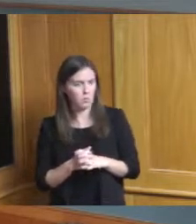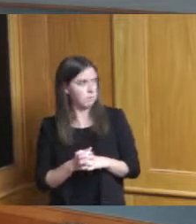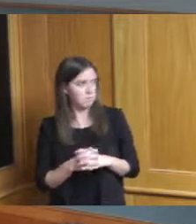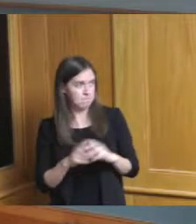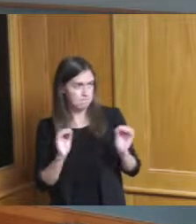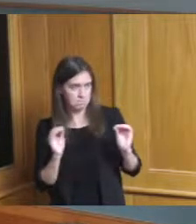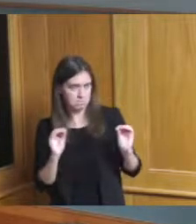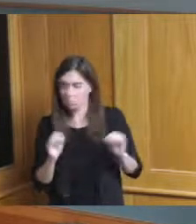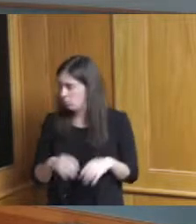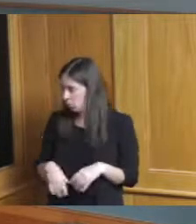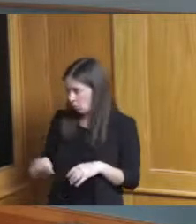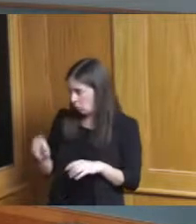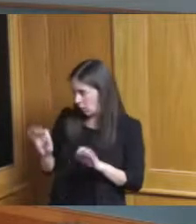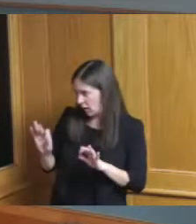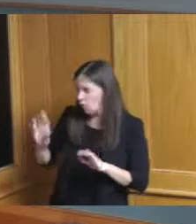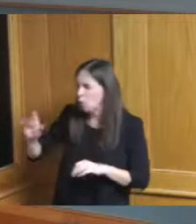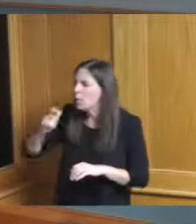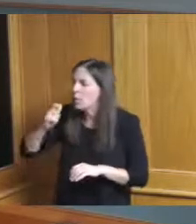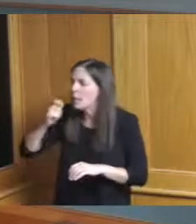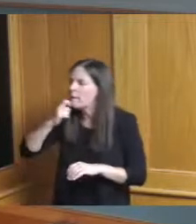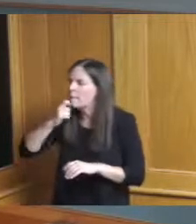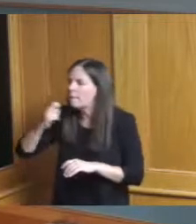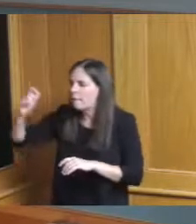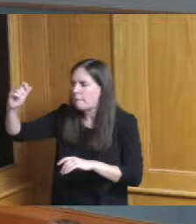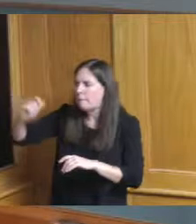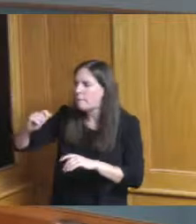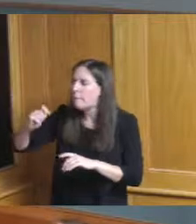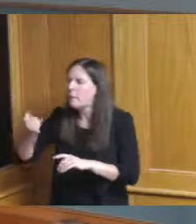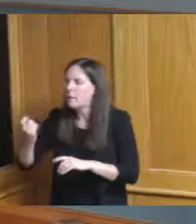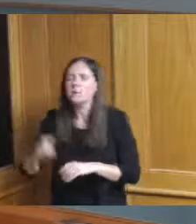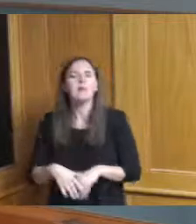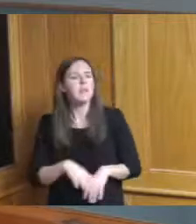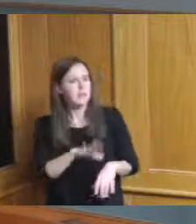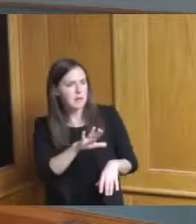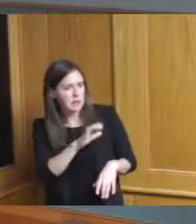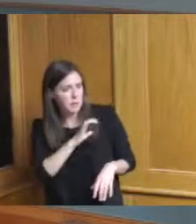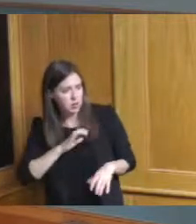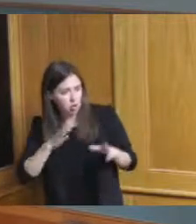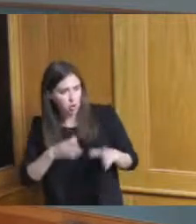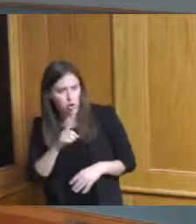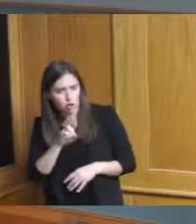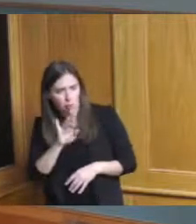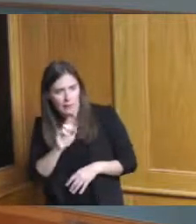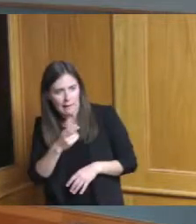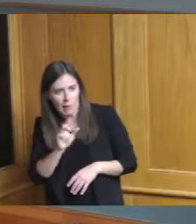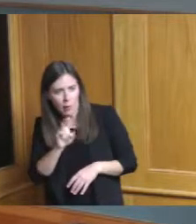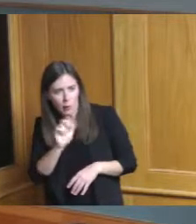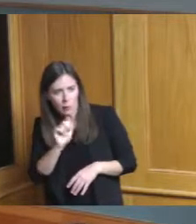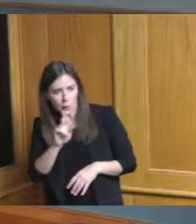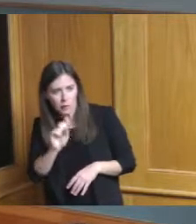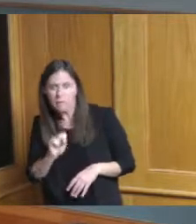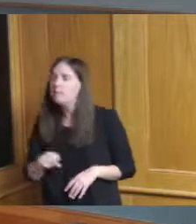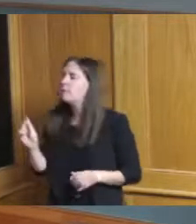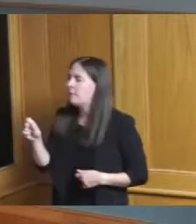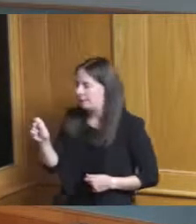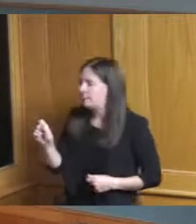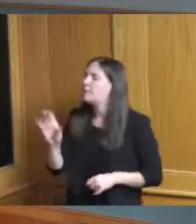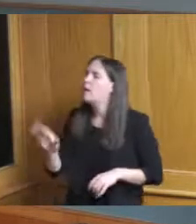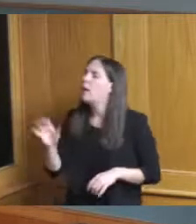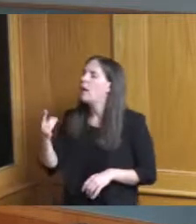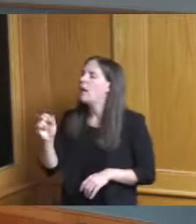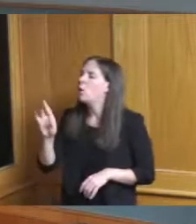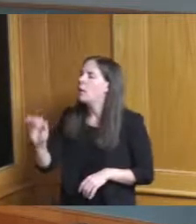okay your mic is not only Commissioner house thank you yeah Harry I just wanted to thank you